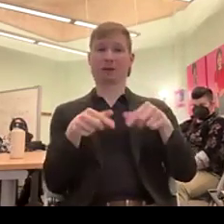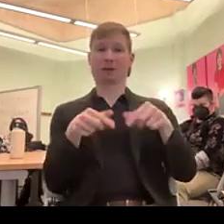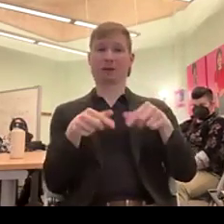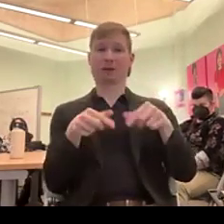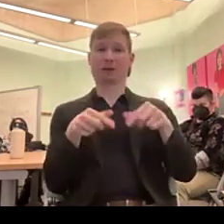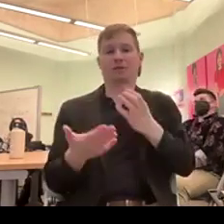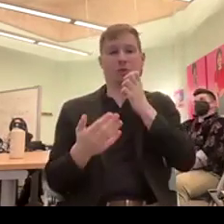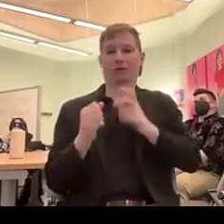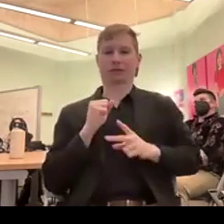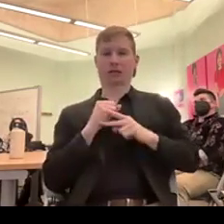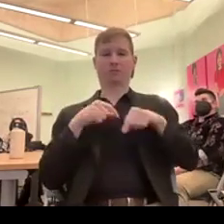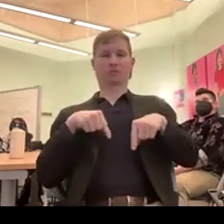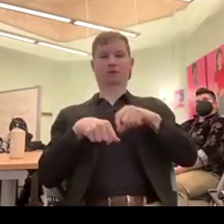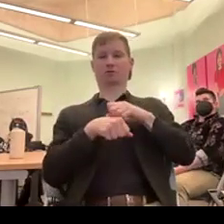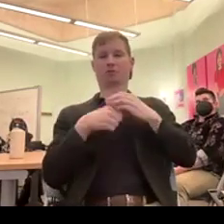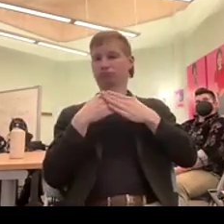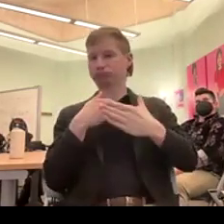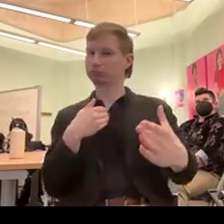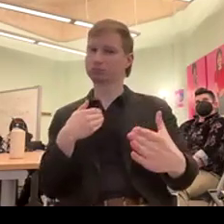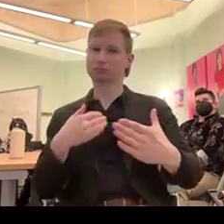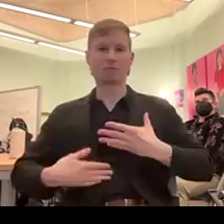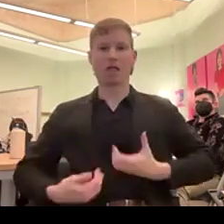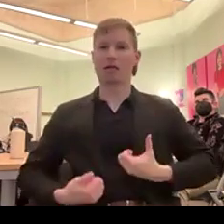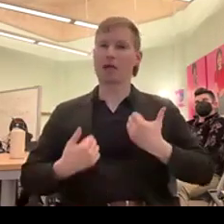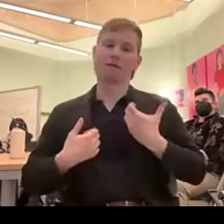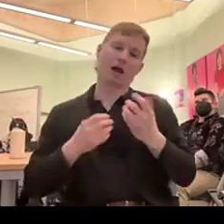I'll be in this exact position, I'm probably not going to be in this type of position for